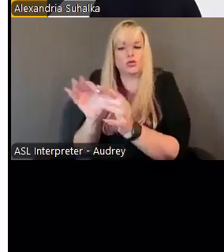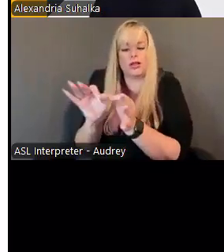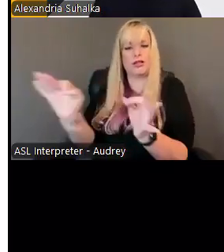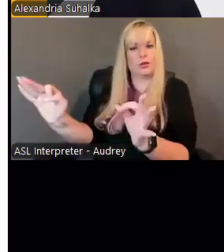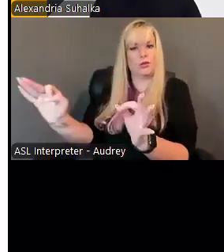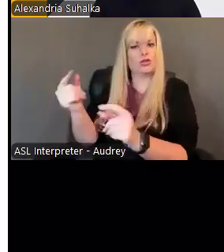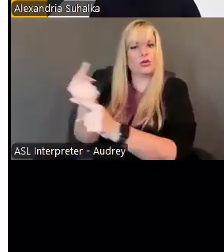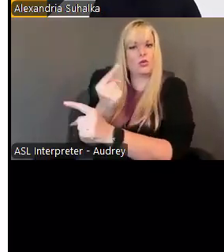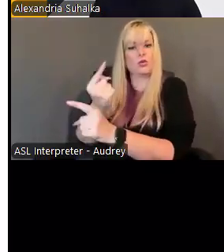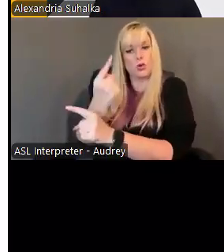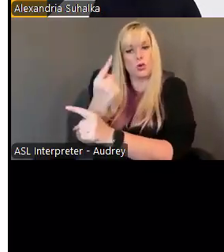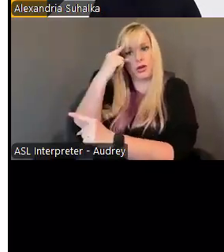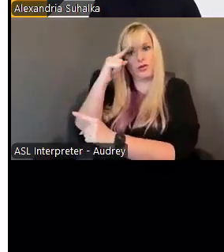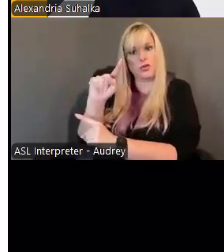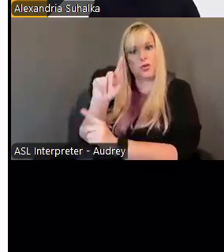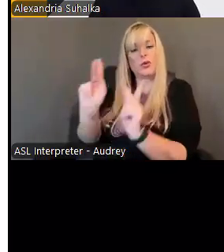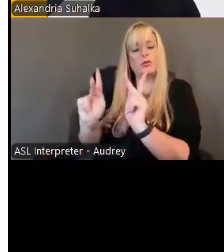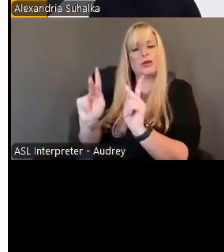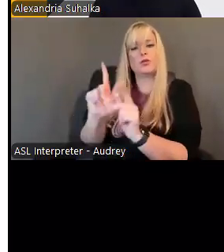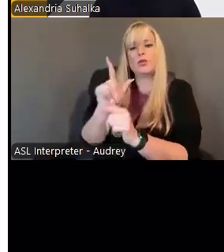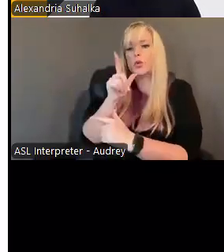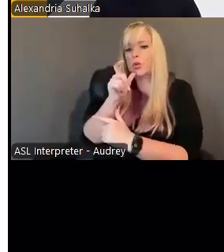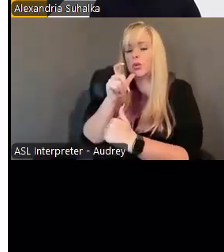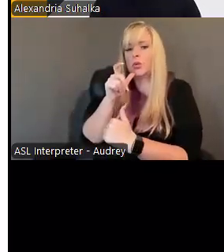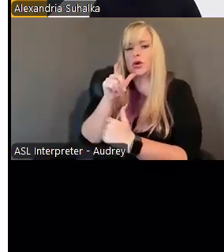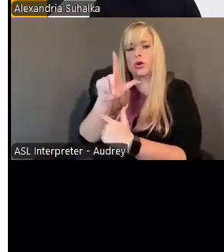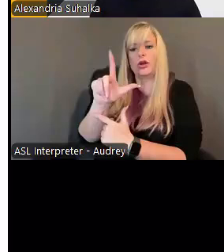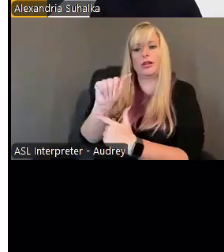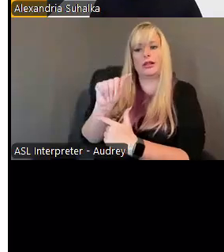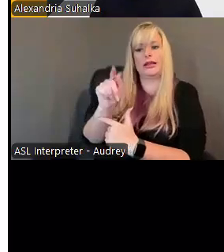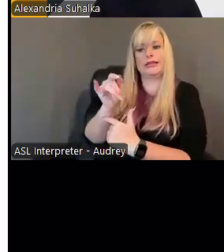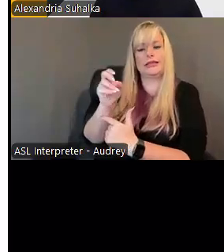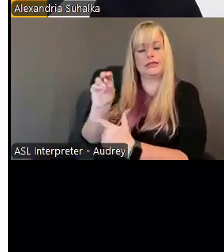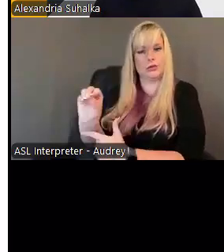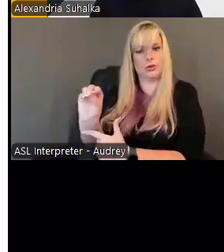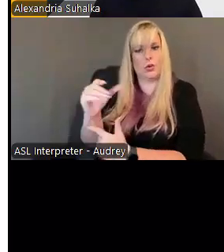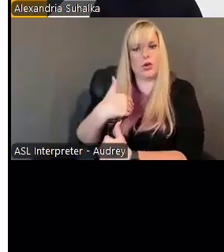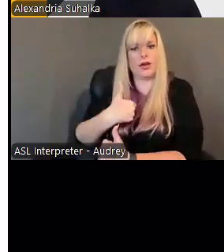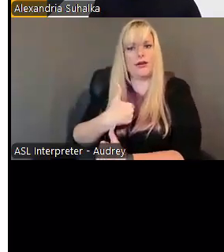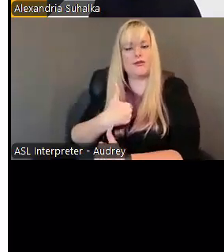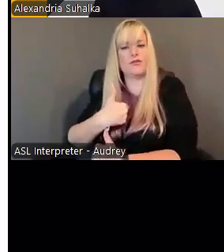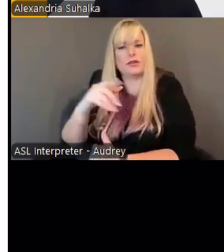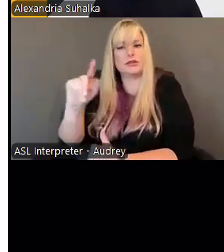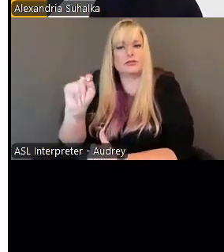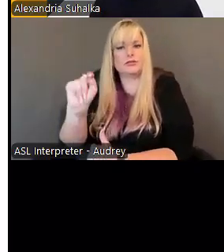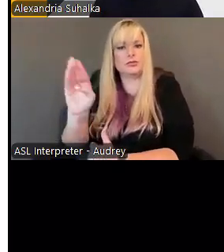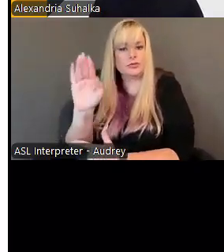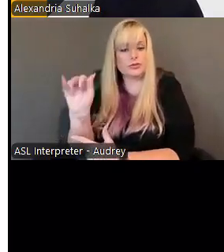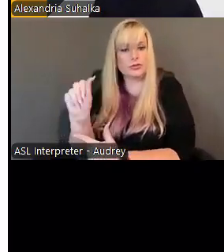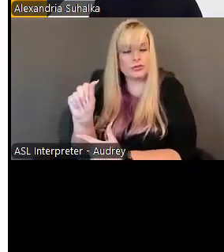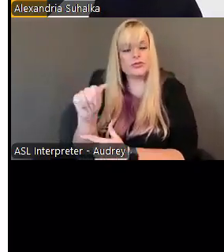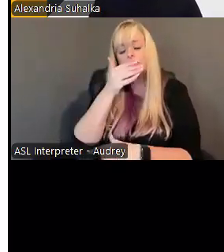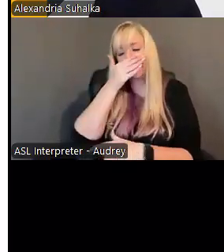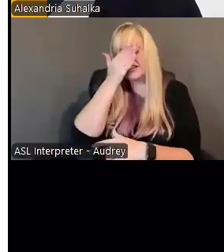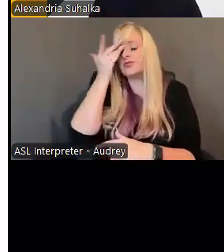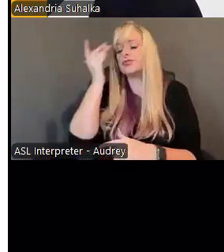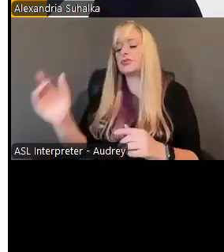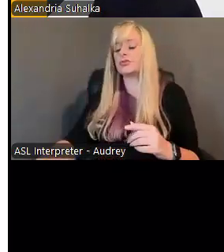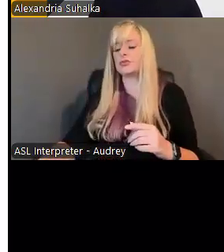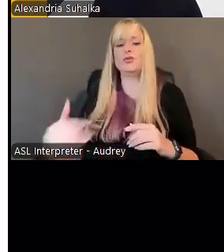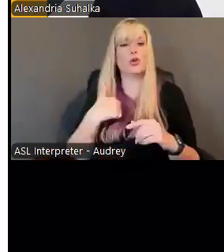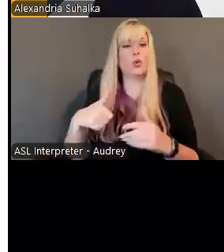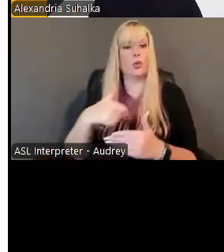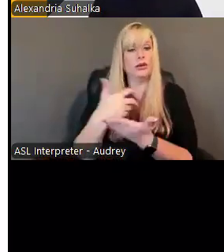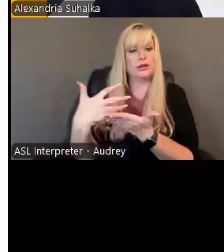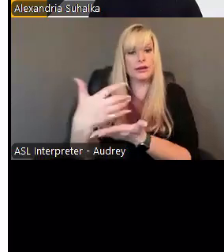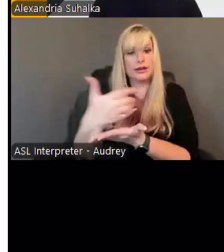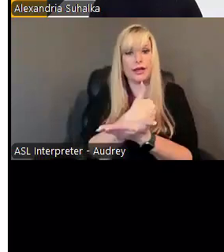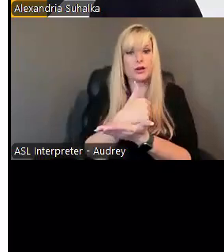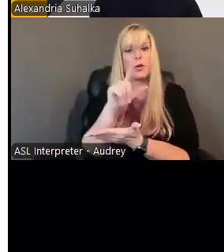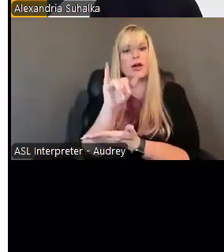Latino persons with a brain injury. Next slide. We gathered up our Latino partners that included